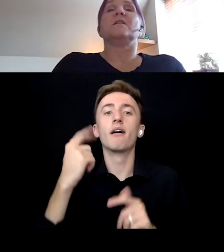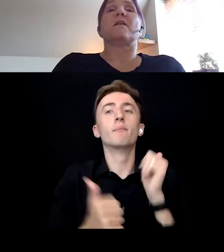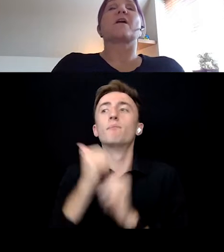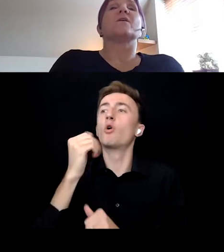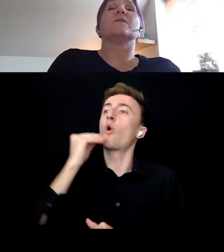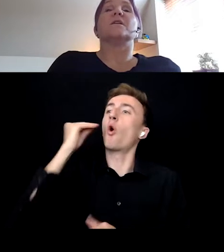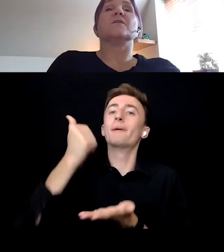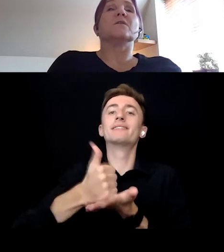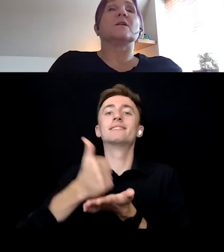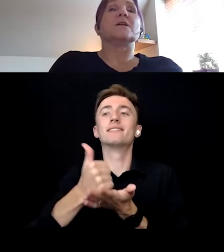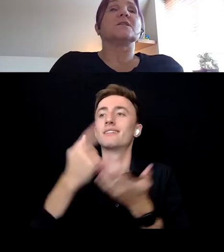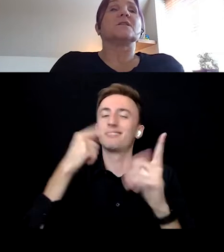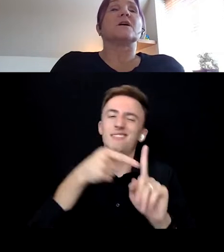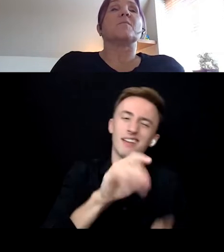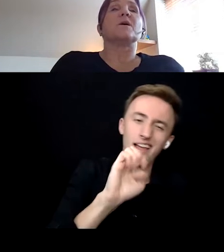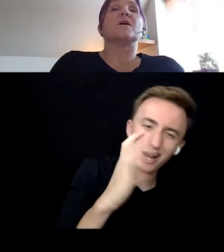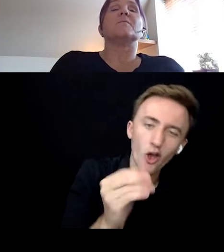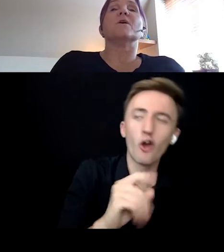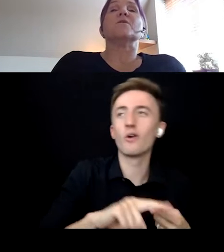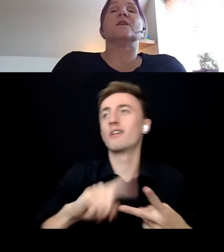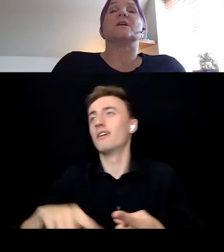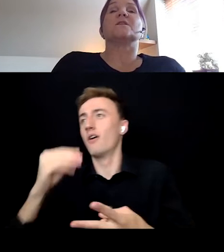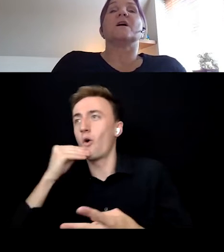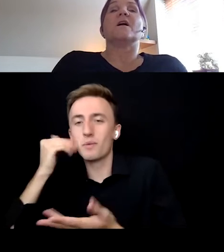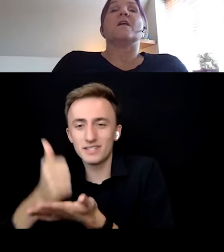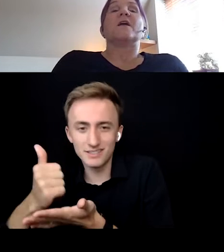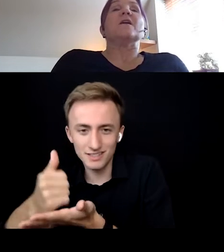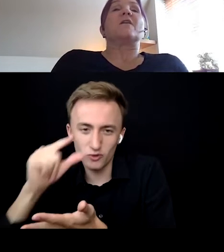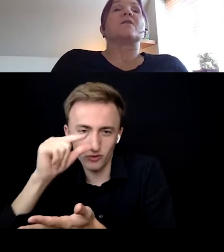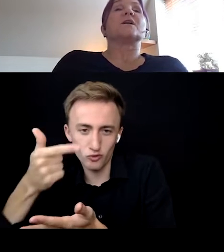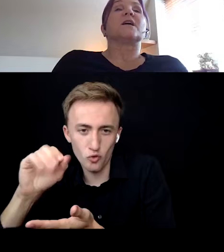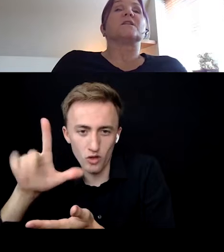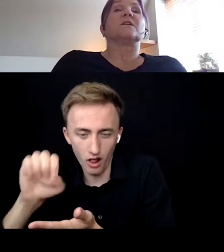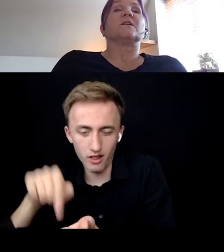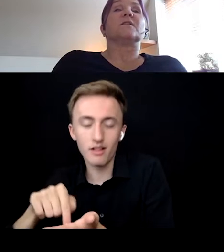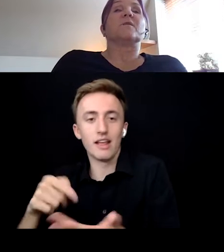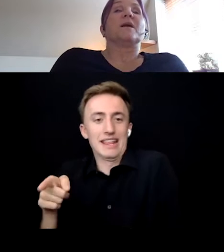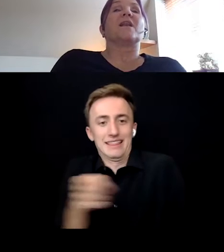the echo and Google assistant type of mode of things, they have their architecture with the